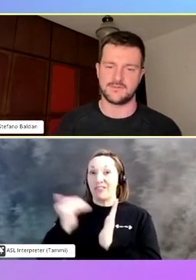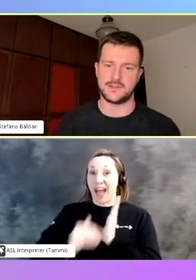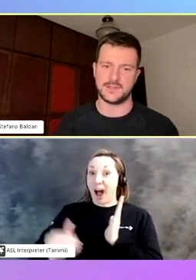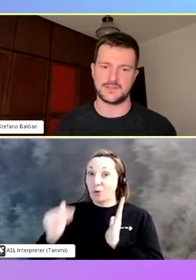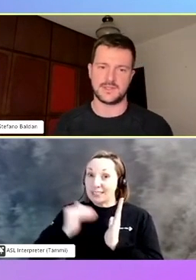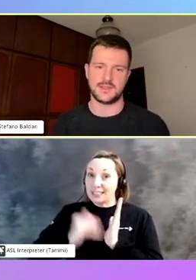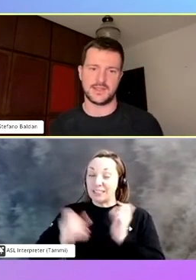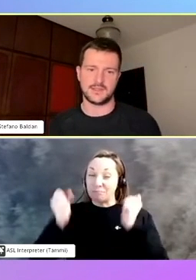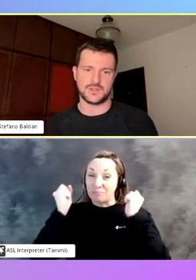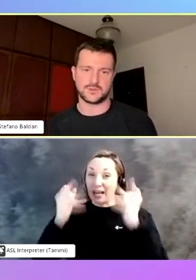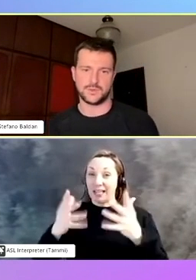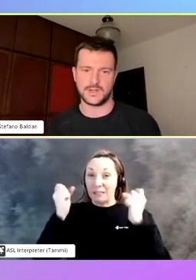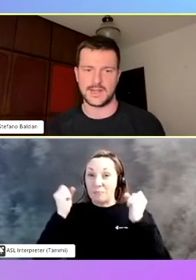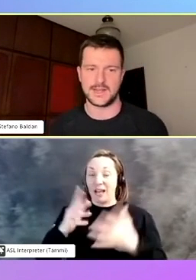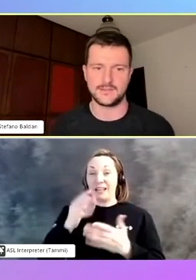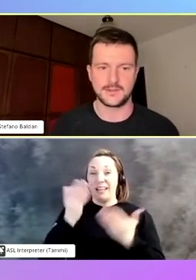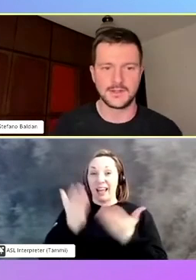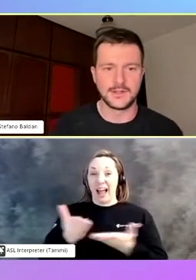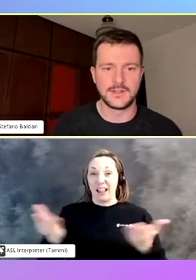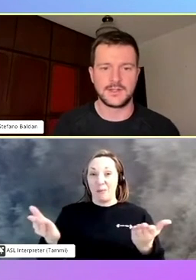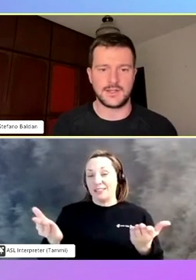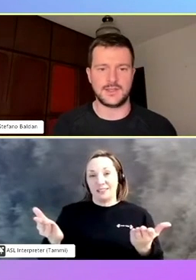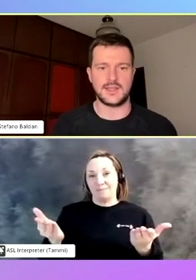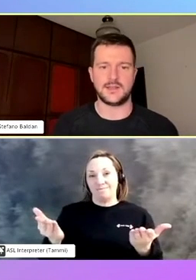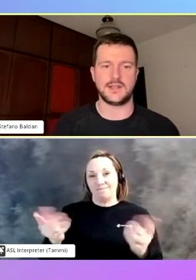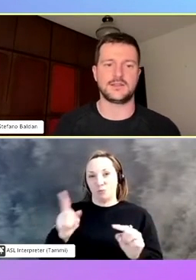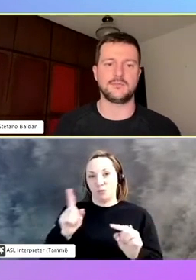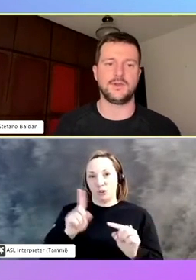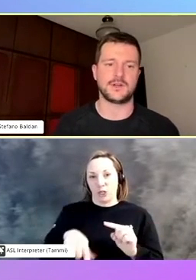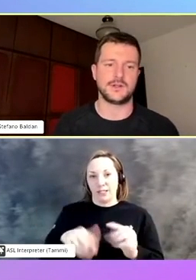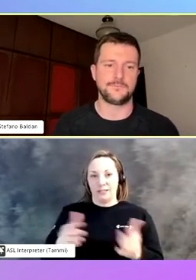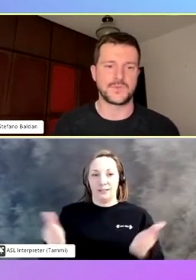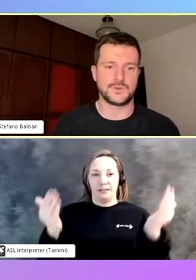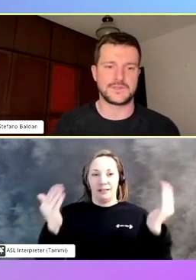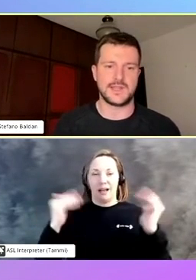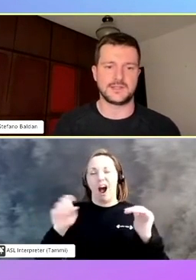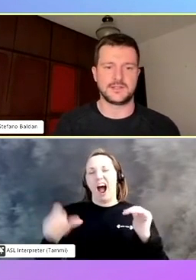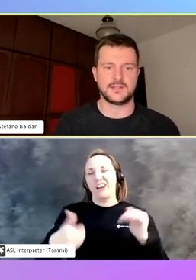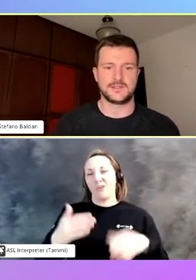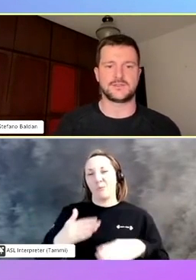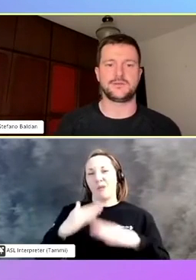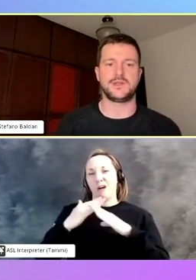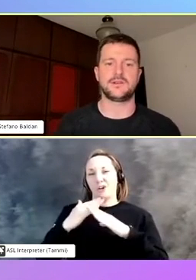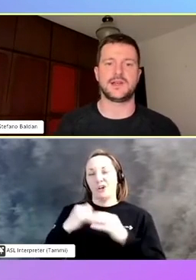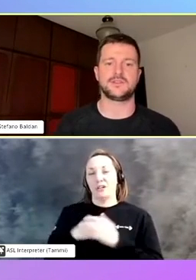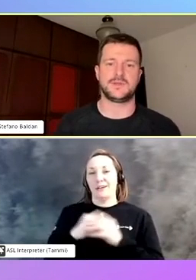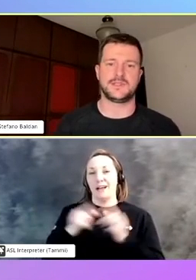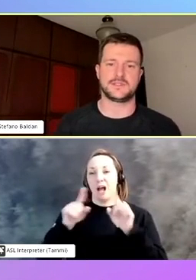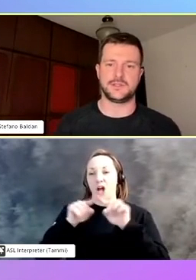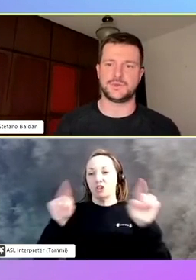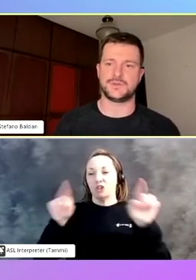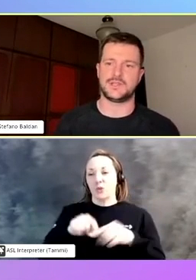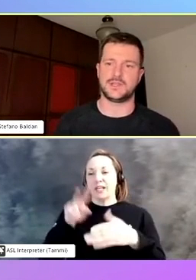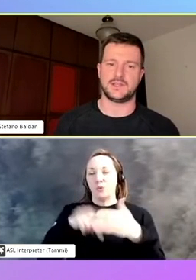access. the main concept or the inspiration